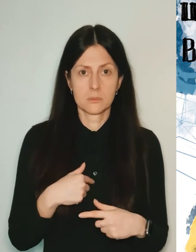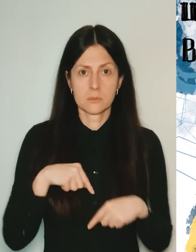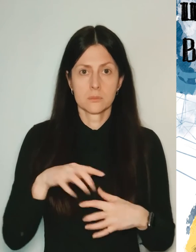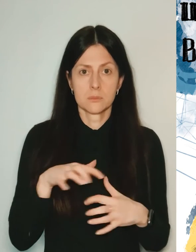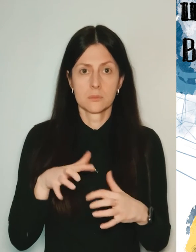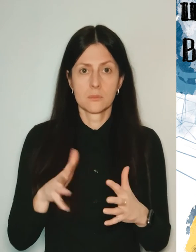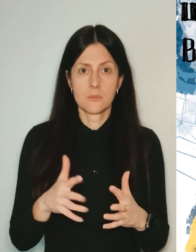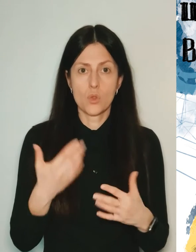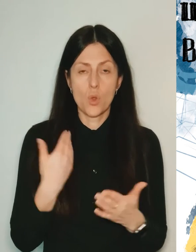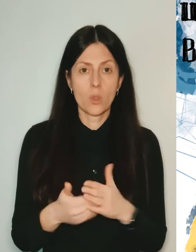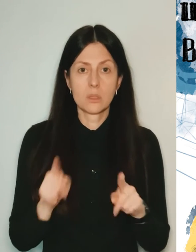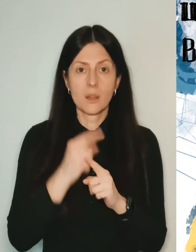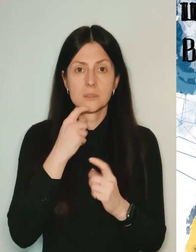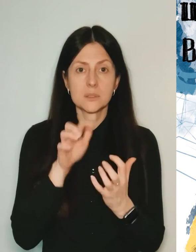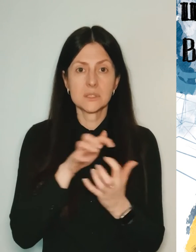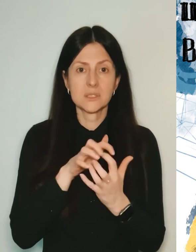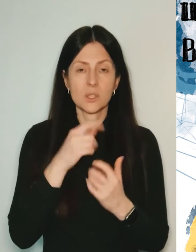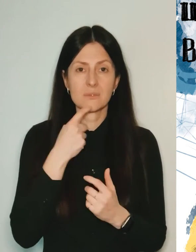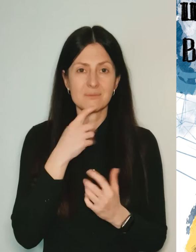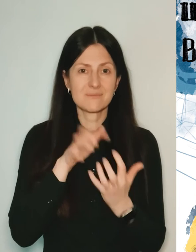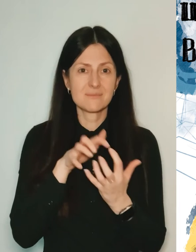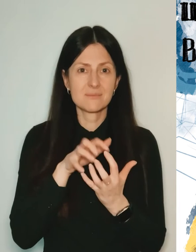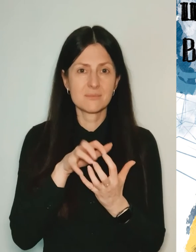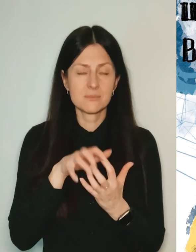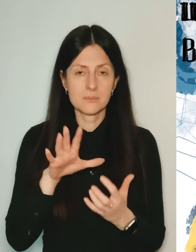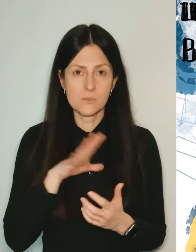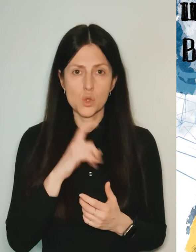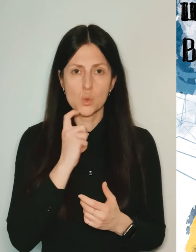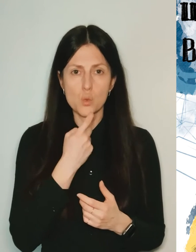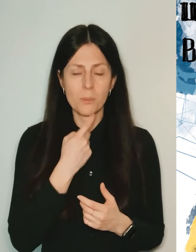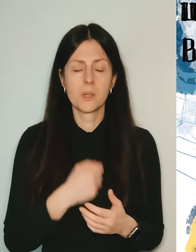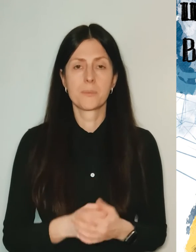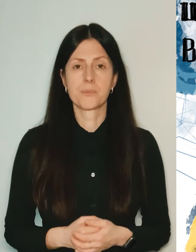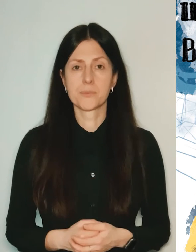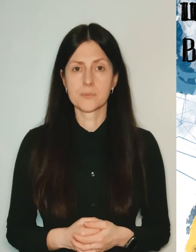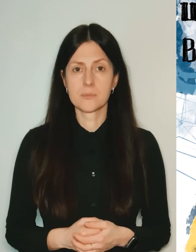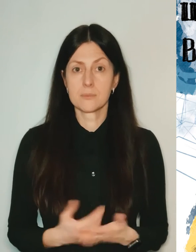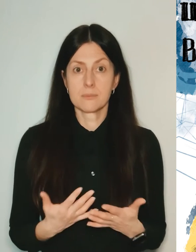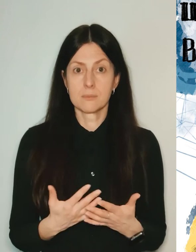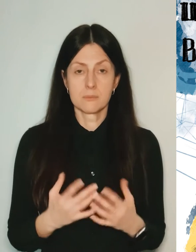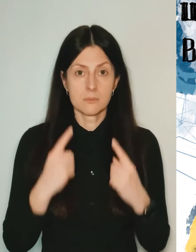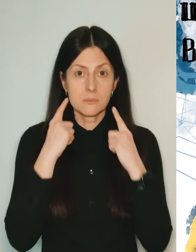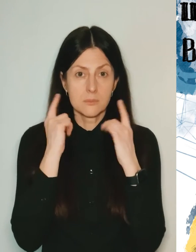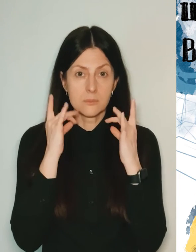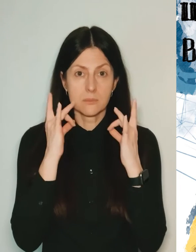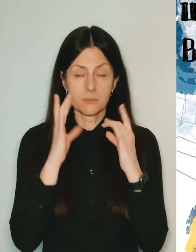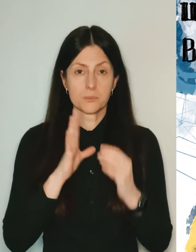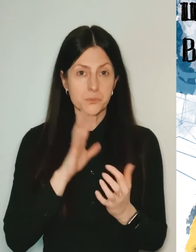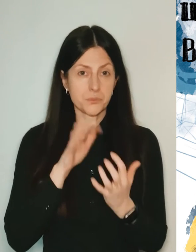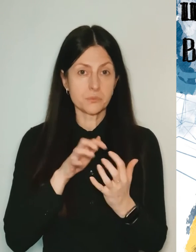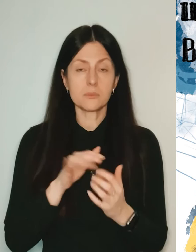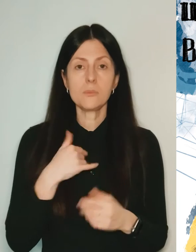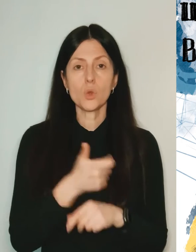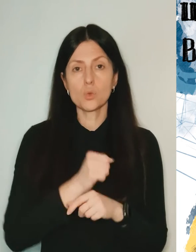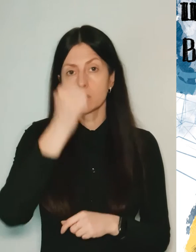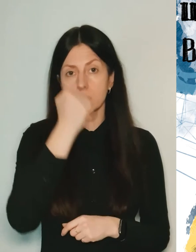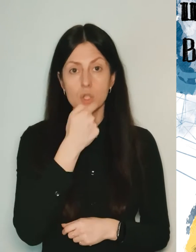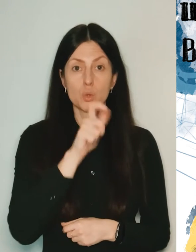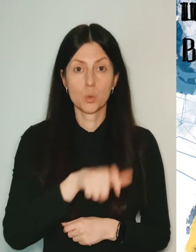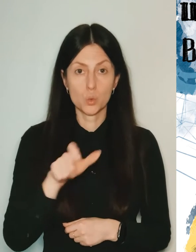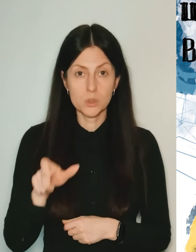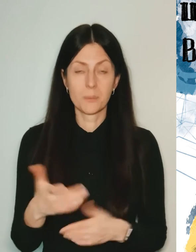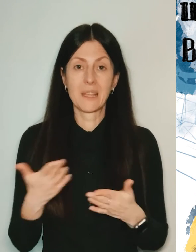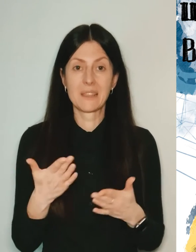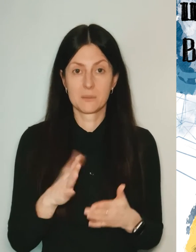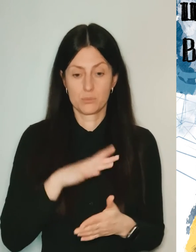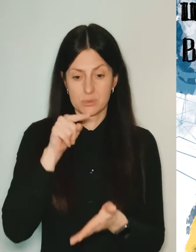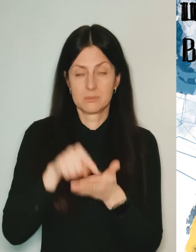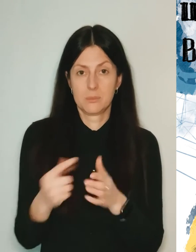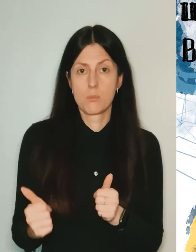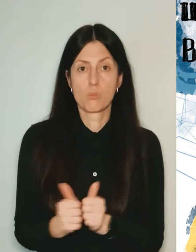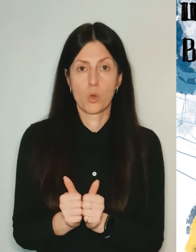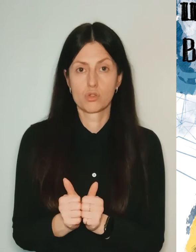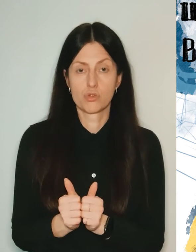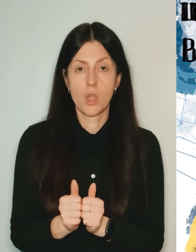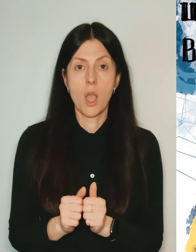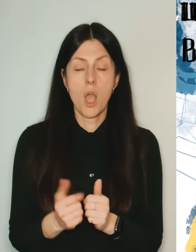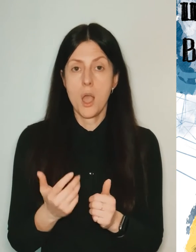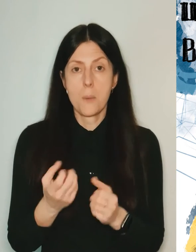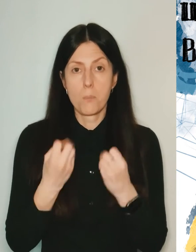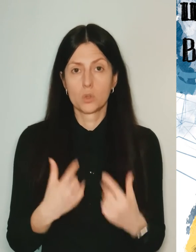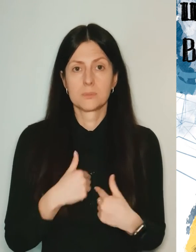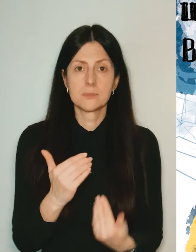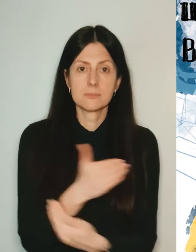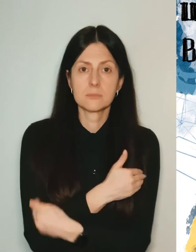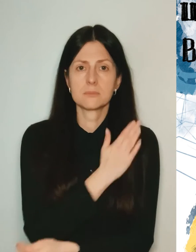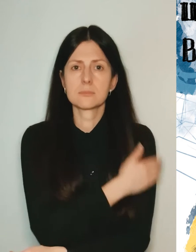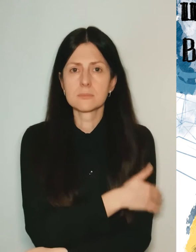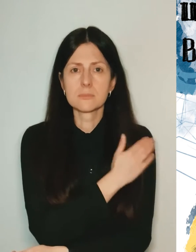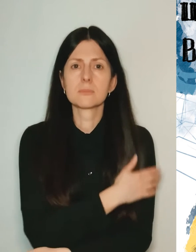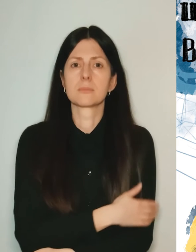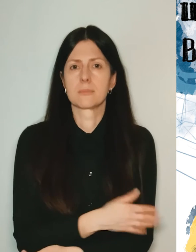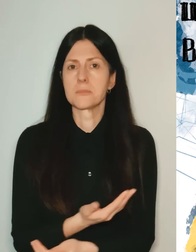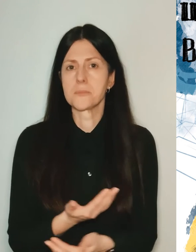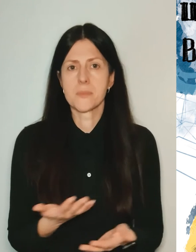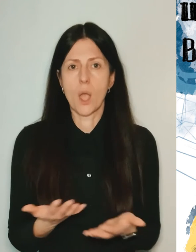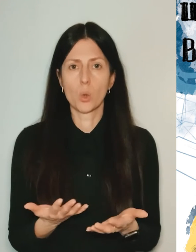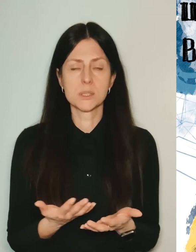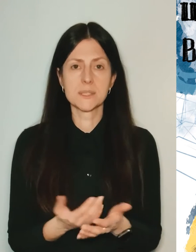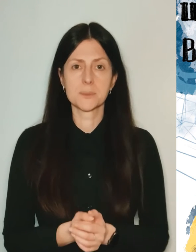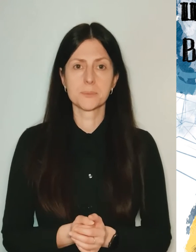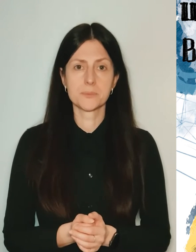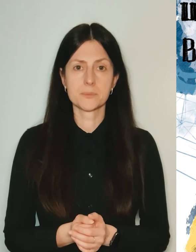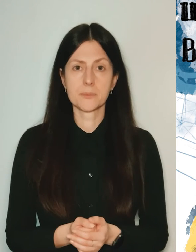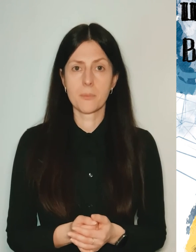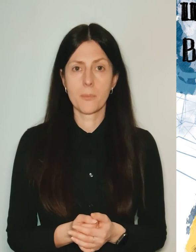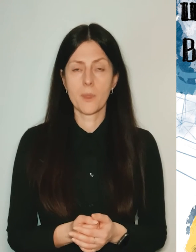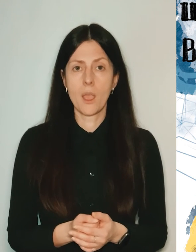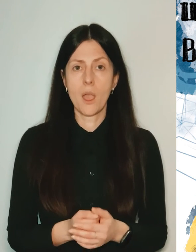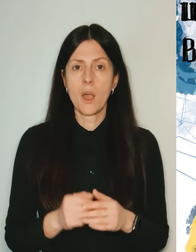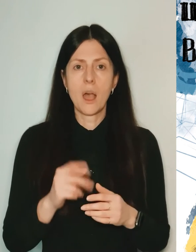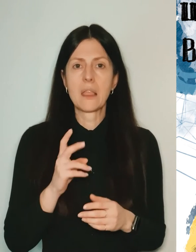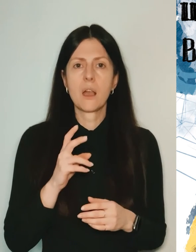My teeth clicked like that [shows]. And I'm very grateful to the people who were around then, they started hugging me, stroking me, saying calm down,